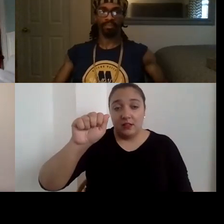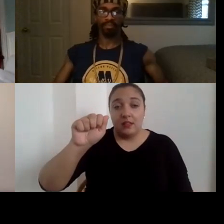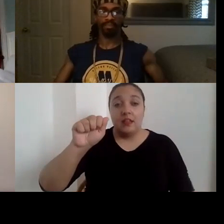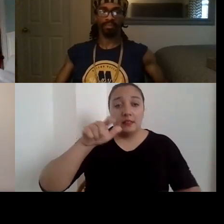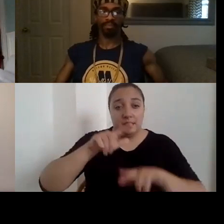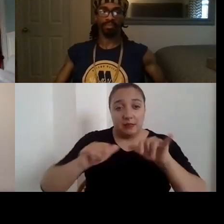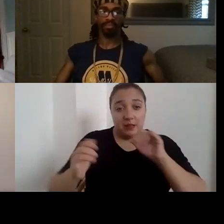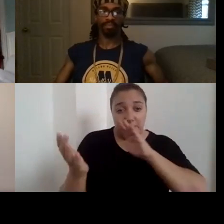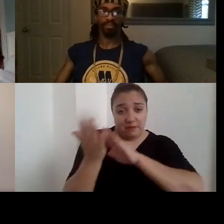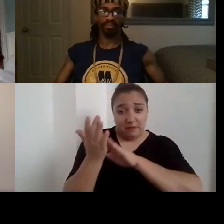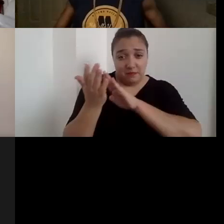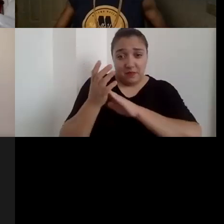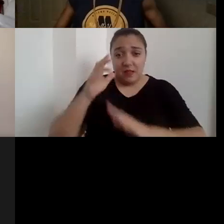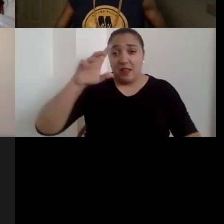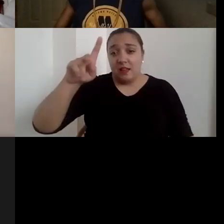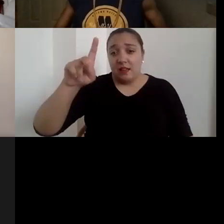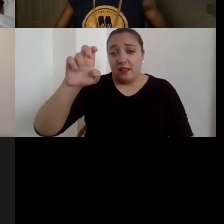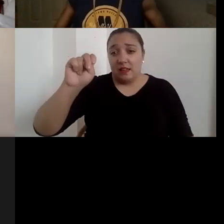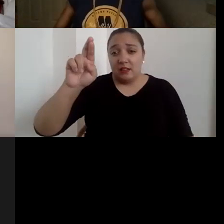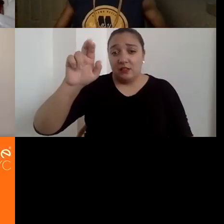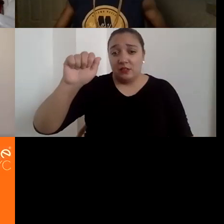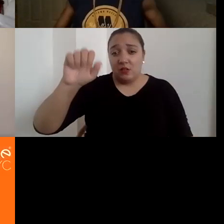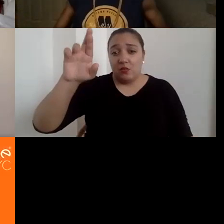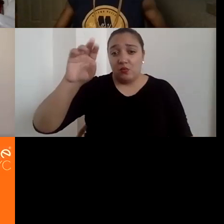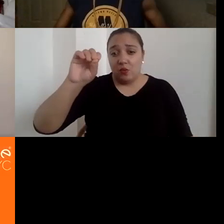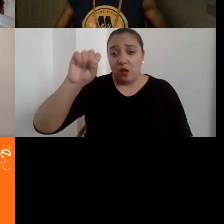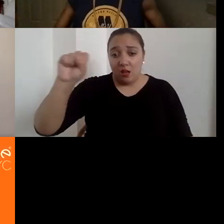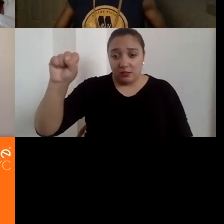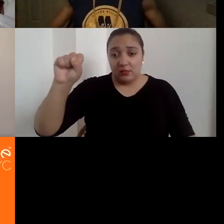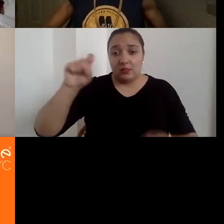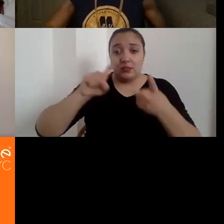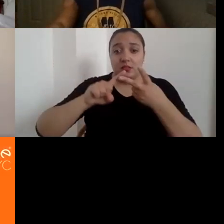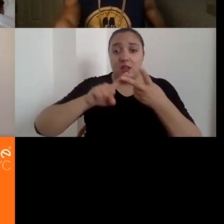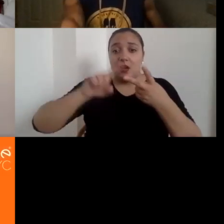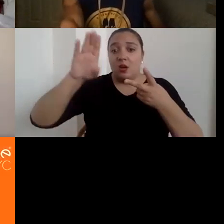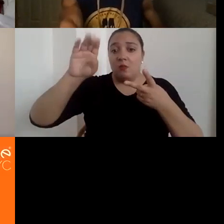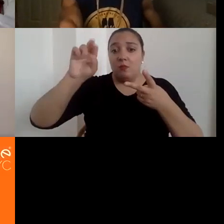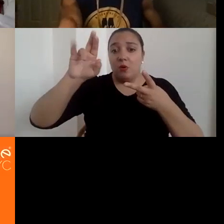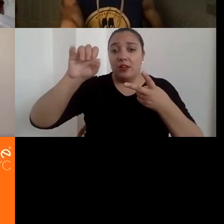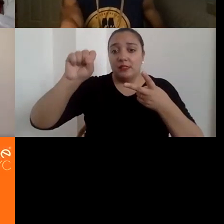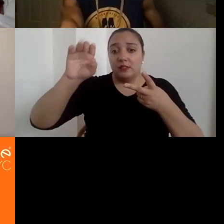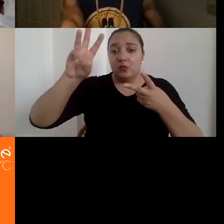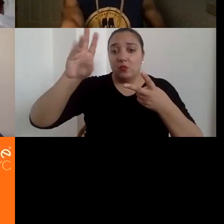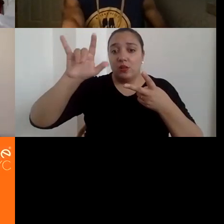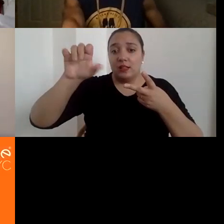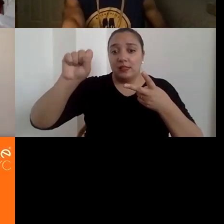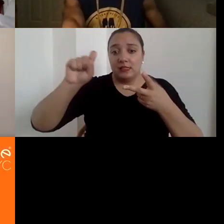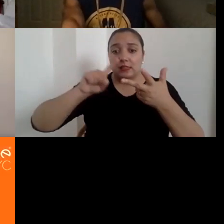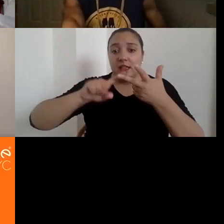Ross, Boris willis, Andrea Virini and two comments